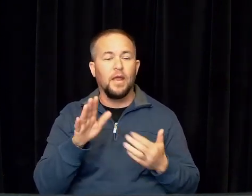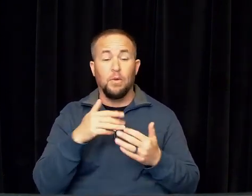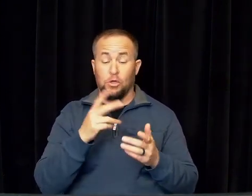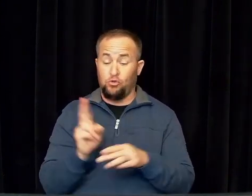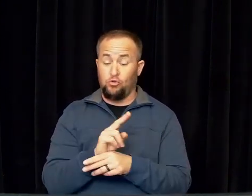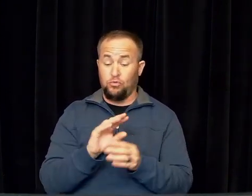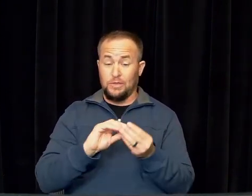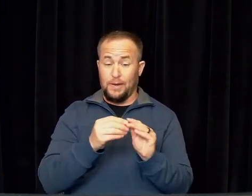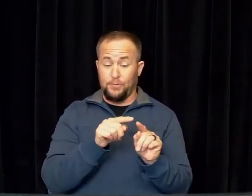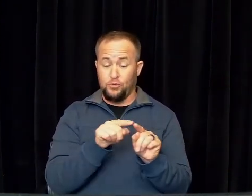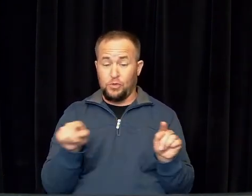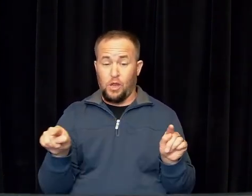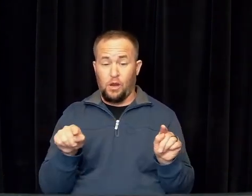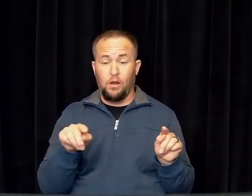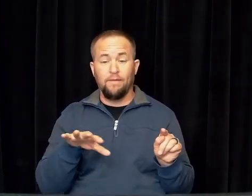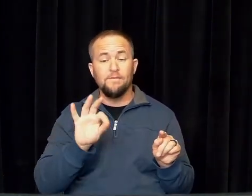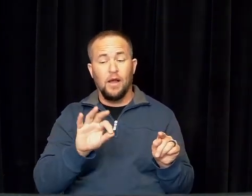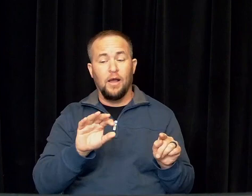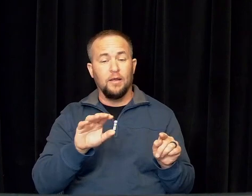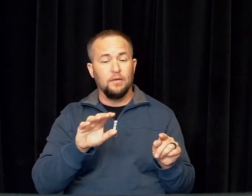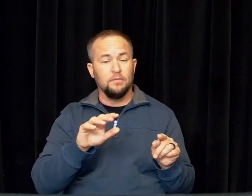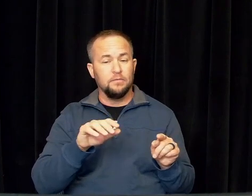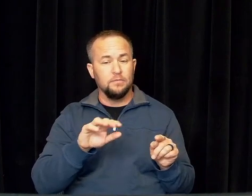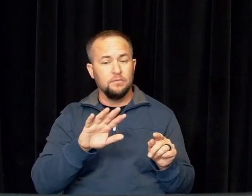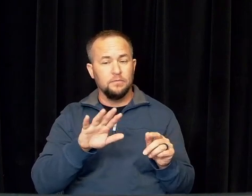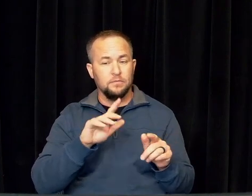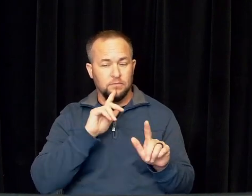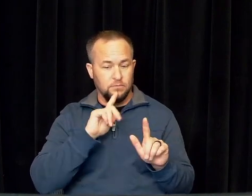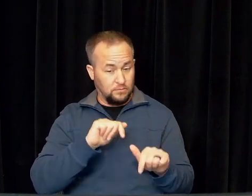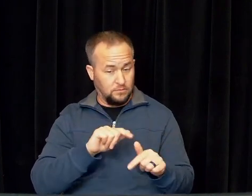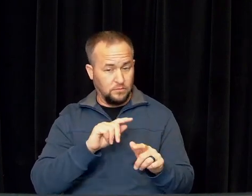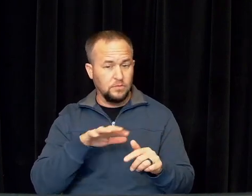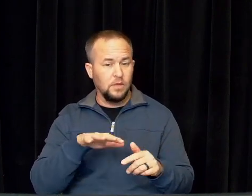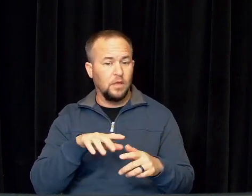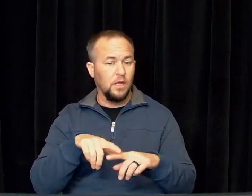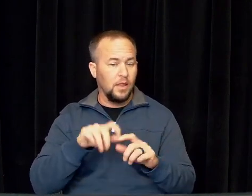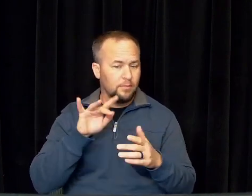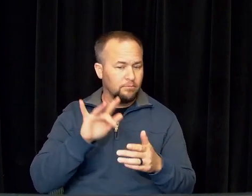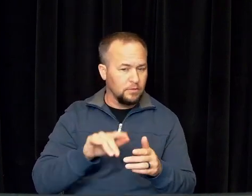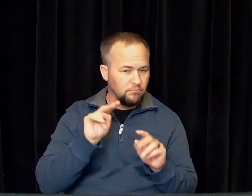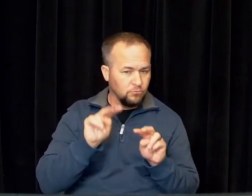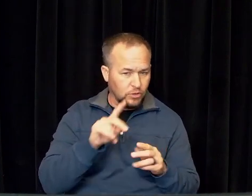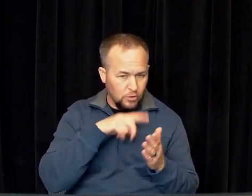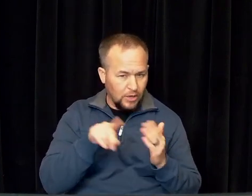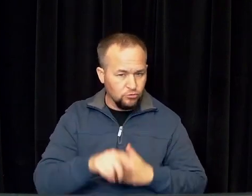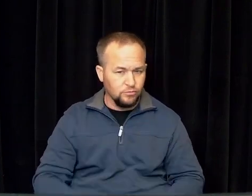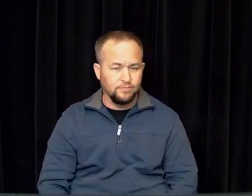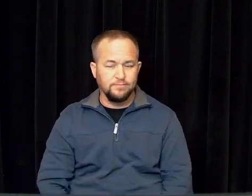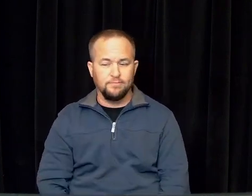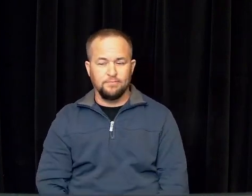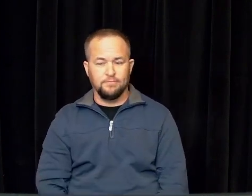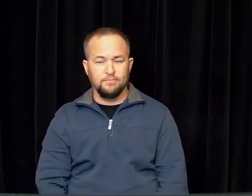three m's. Go ahead and pause this video. Check that out and then push play to check your answer.